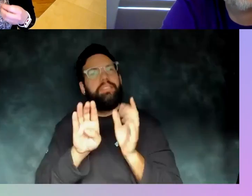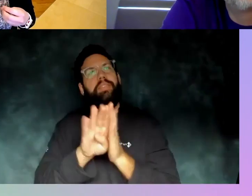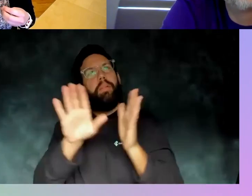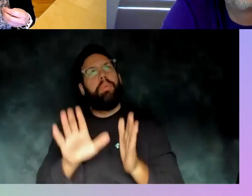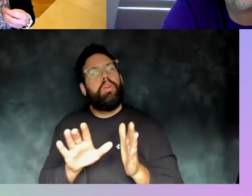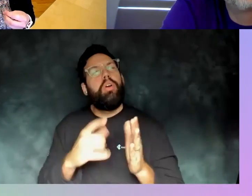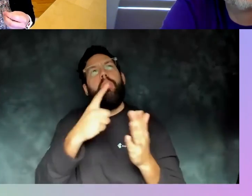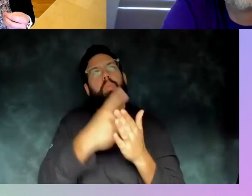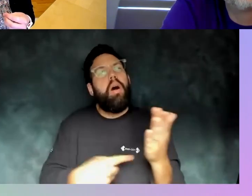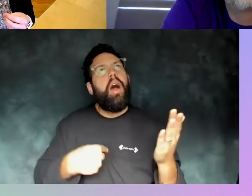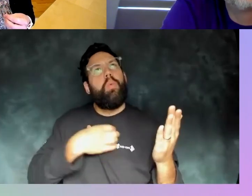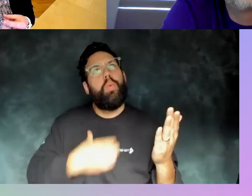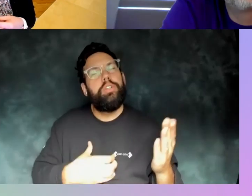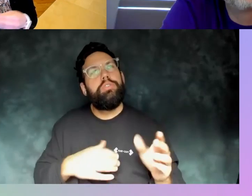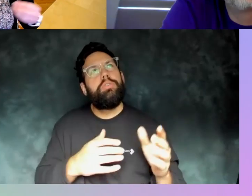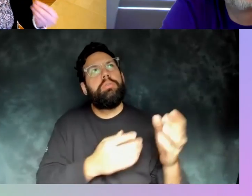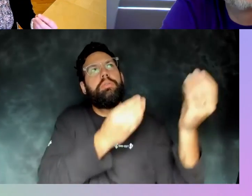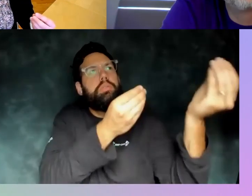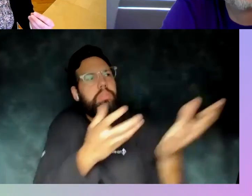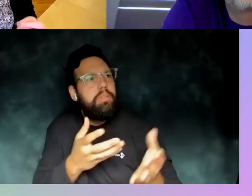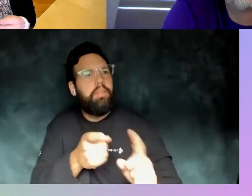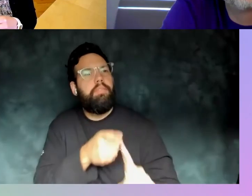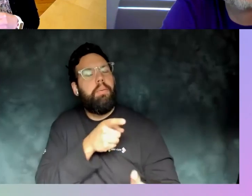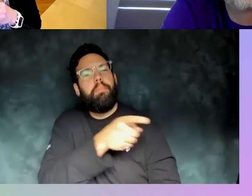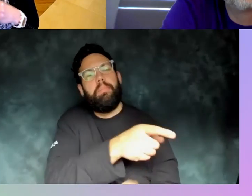mentors out there that take time to support people as we